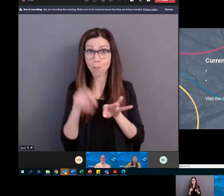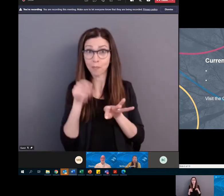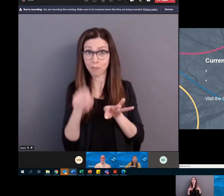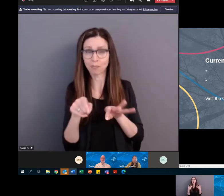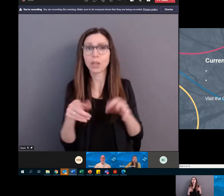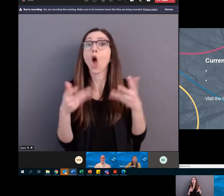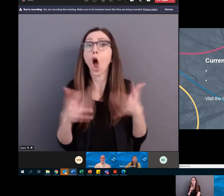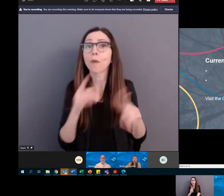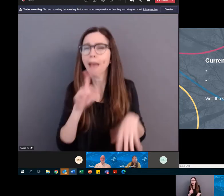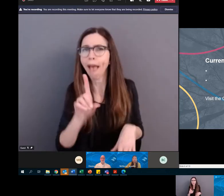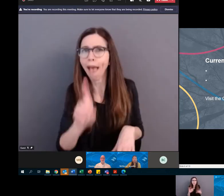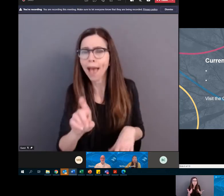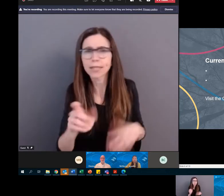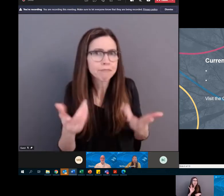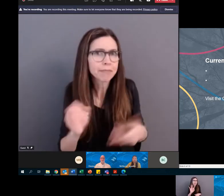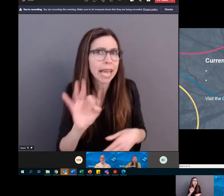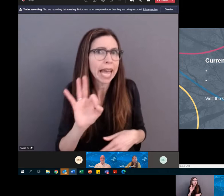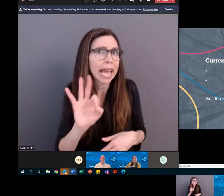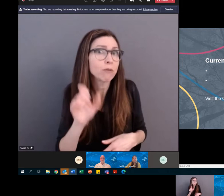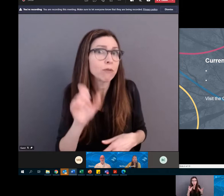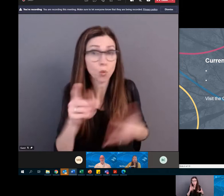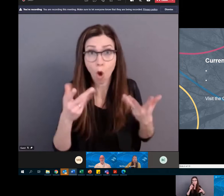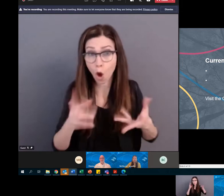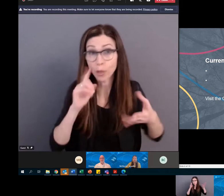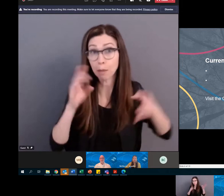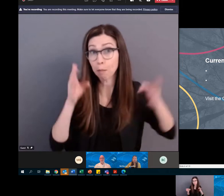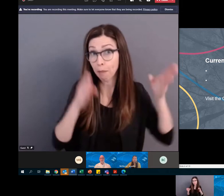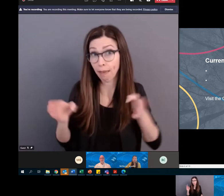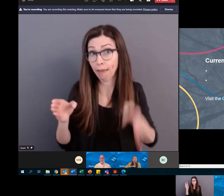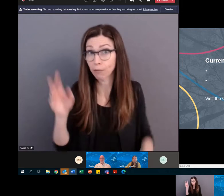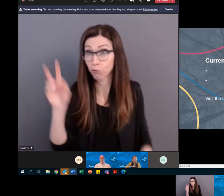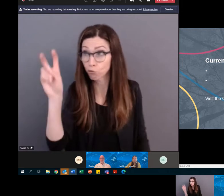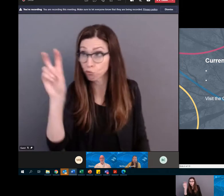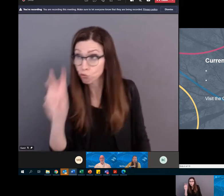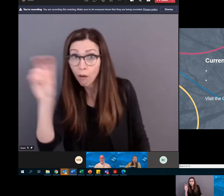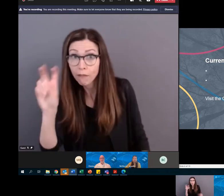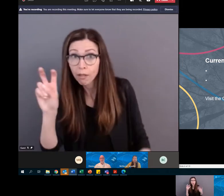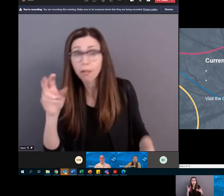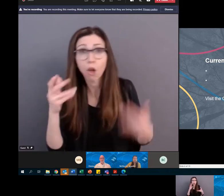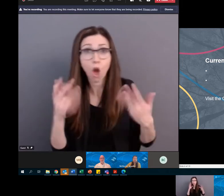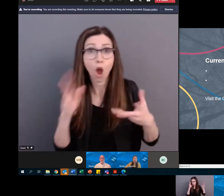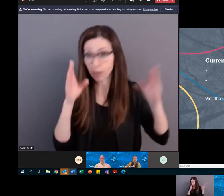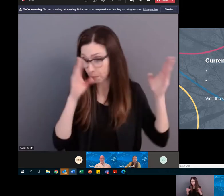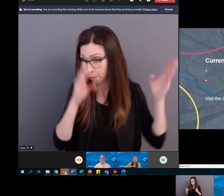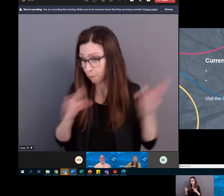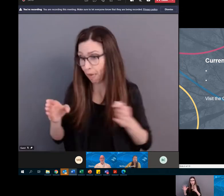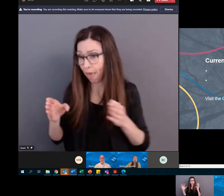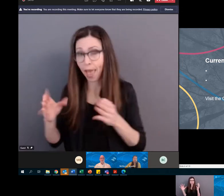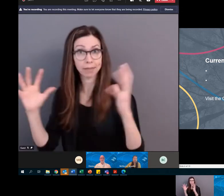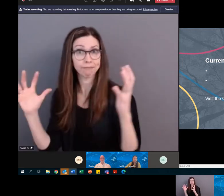in-person event and/or other gathering, describe what precautions you are taking to meet